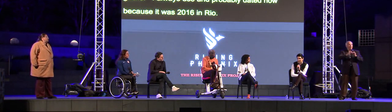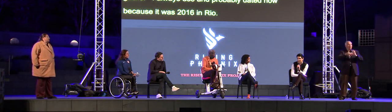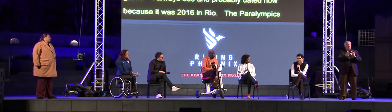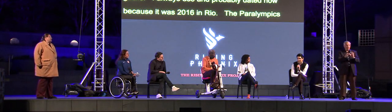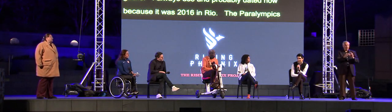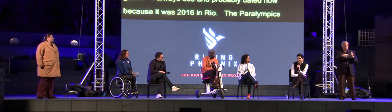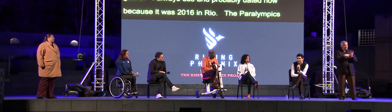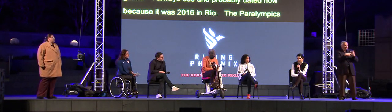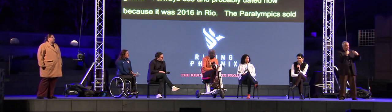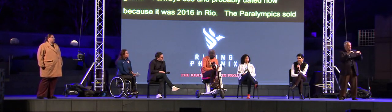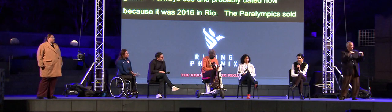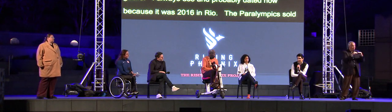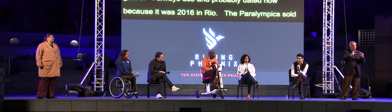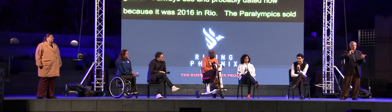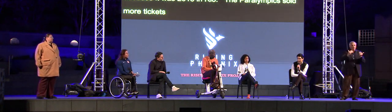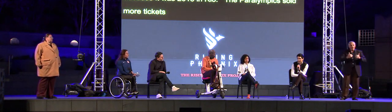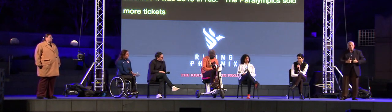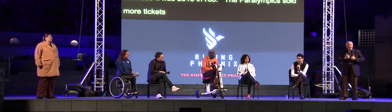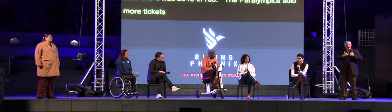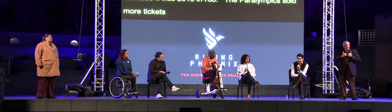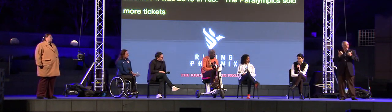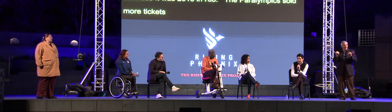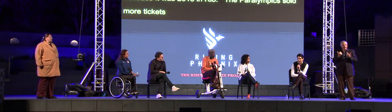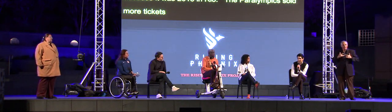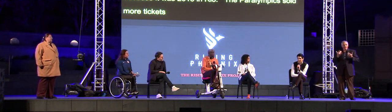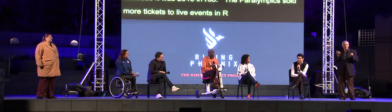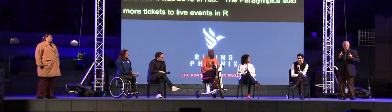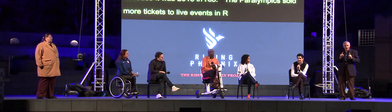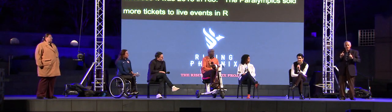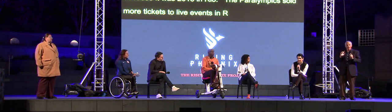to live events in Rio than the Olympics did.